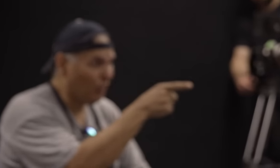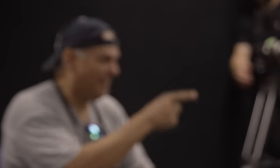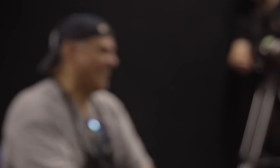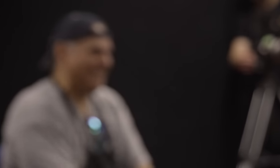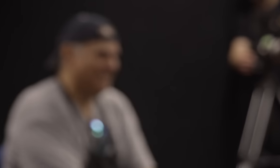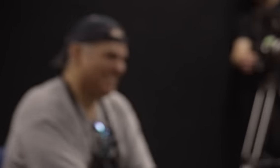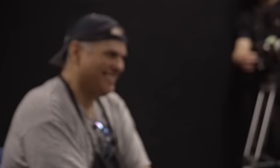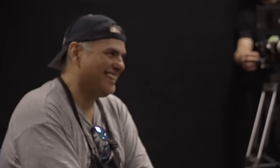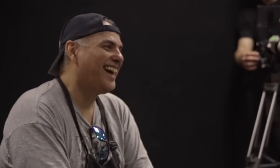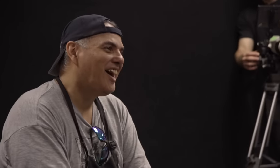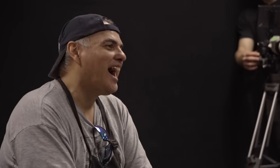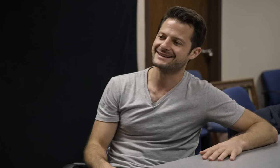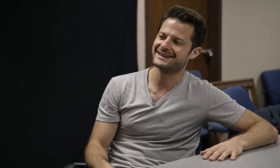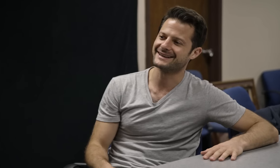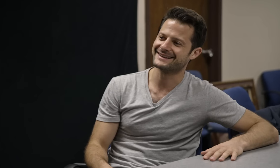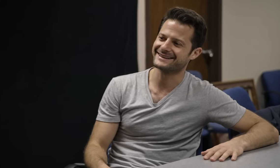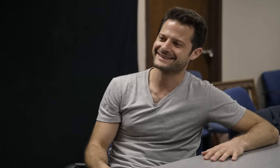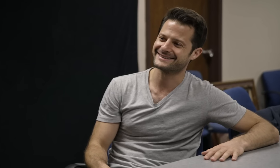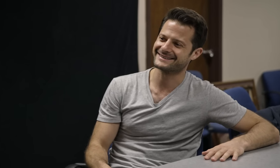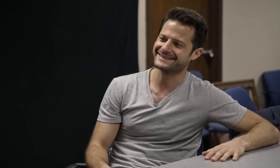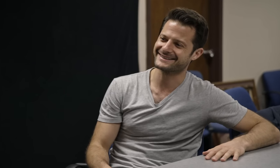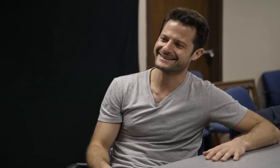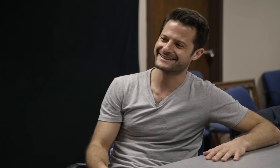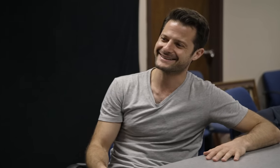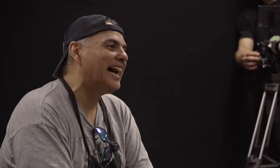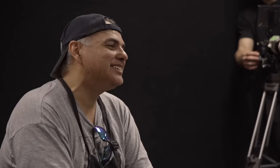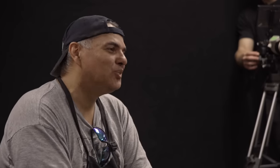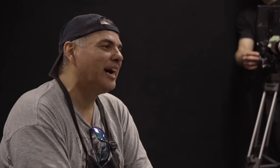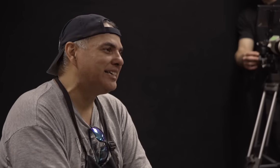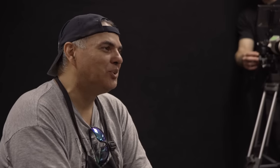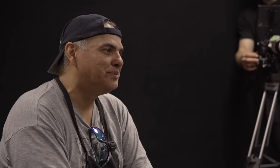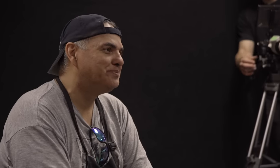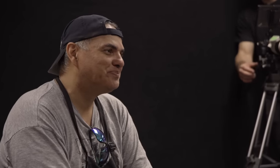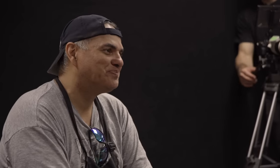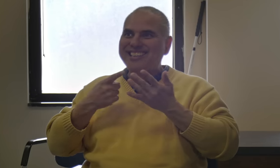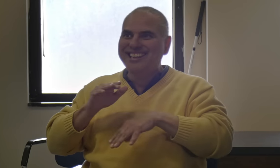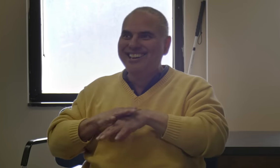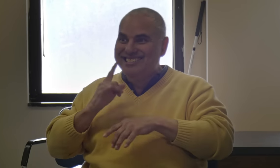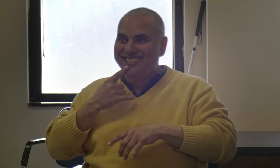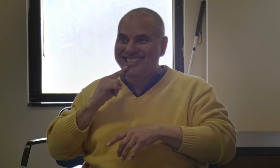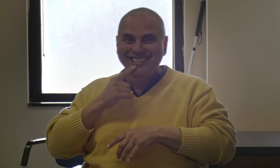Wait, who's going to be the actor? You? Oh, I know. I'm just joking. I'm just joking. It made me feel so excited.